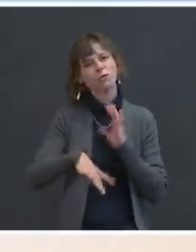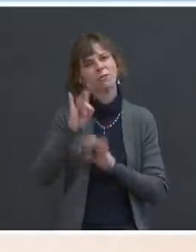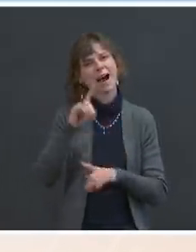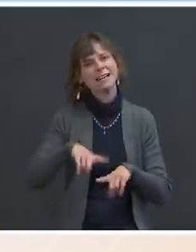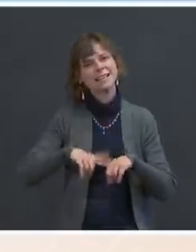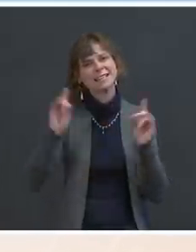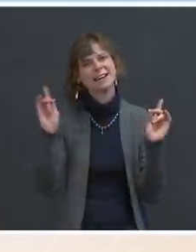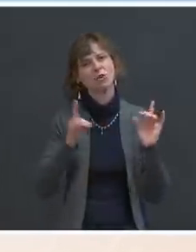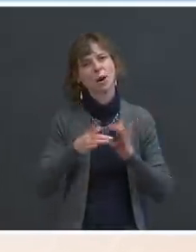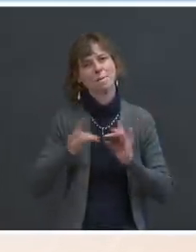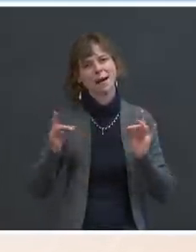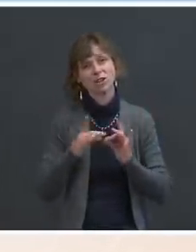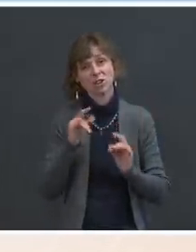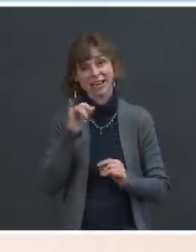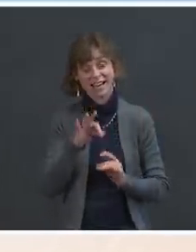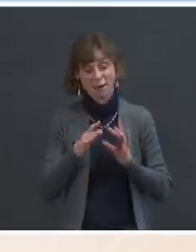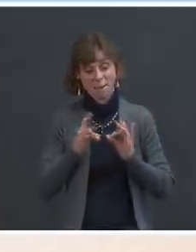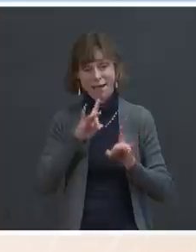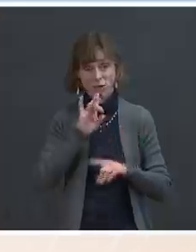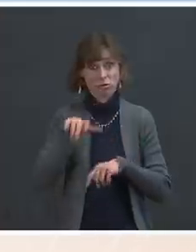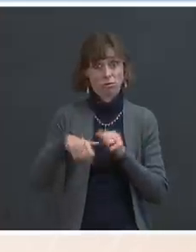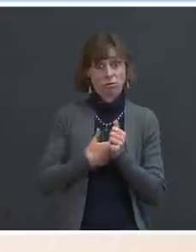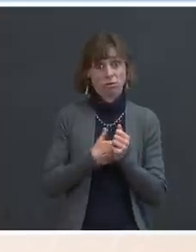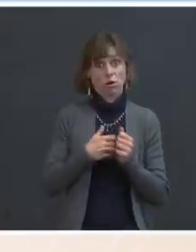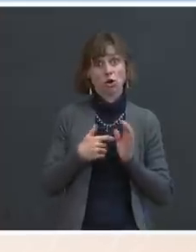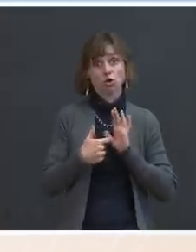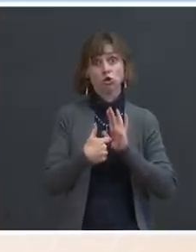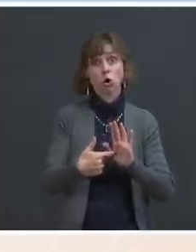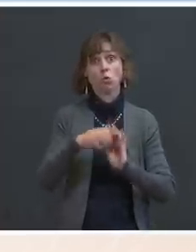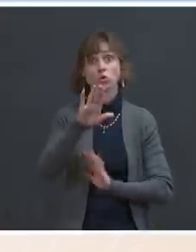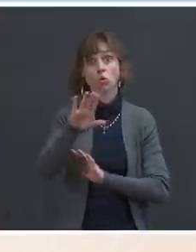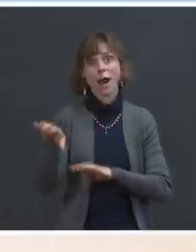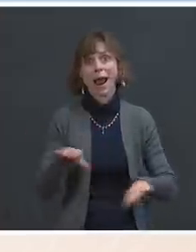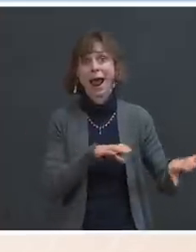that is why we are increasing the actions for legal migration,